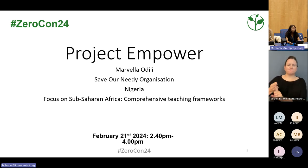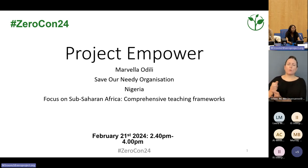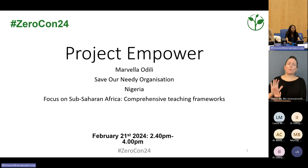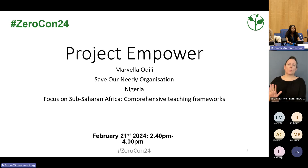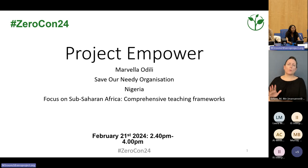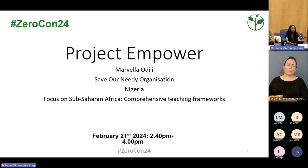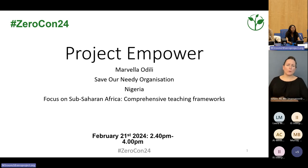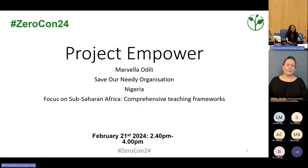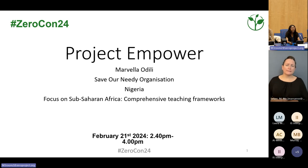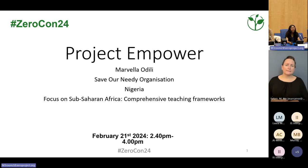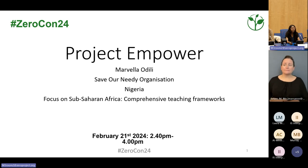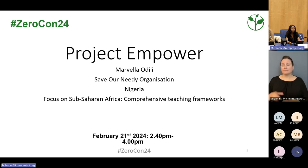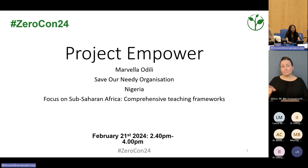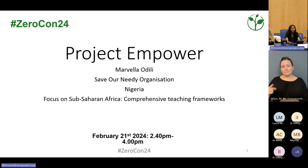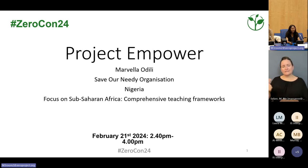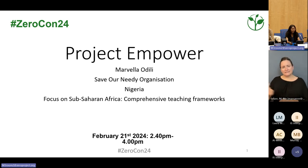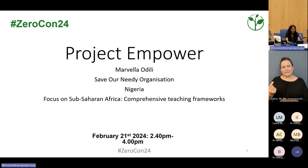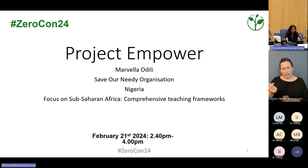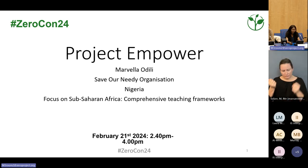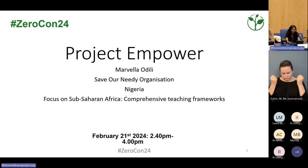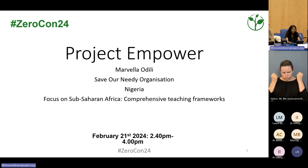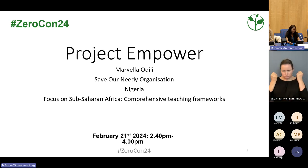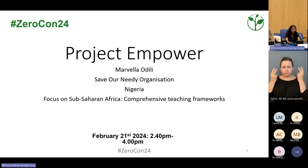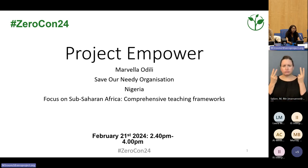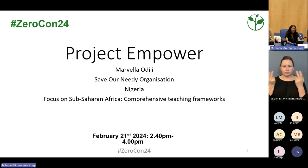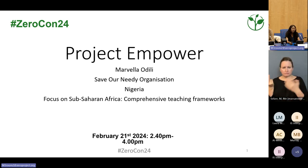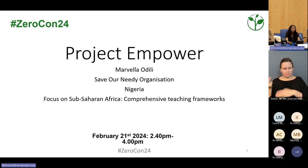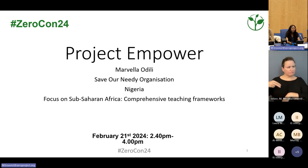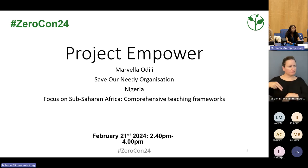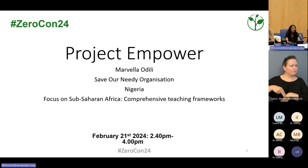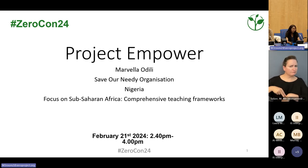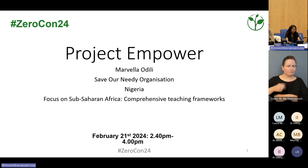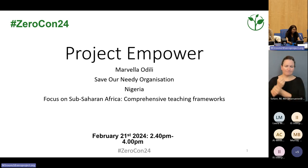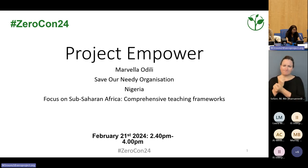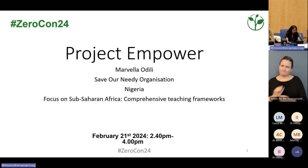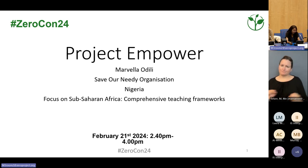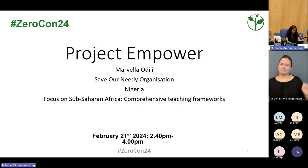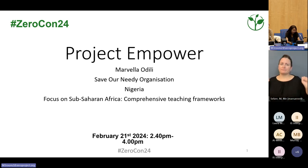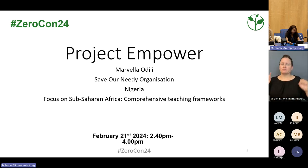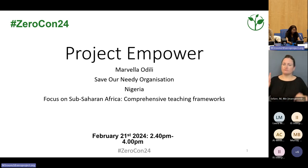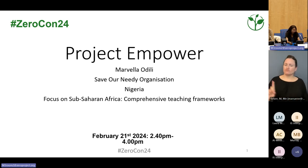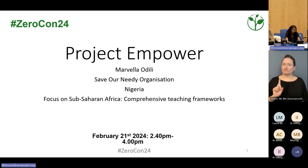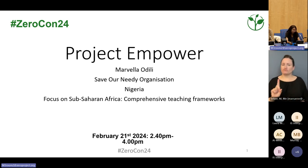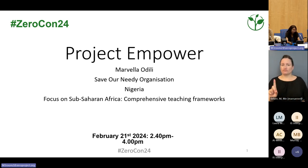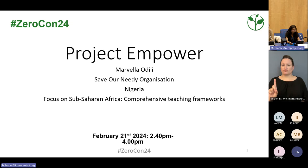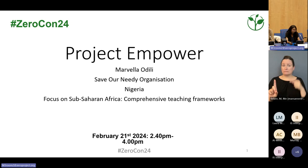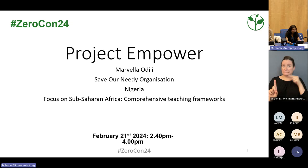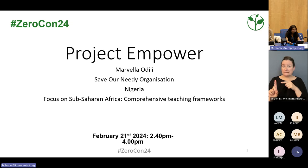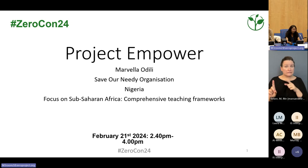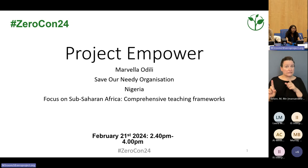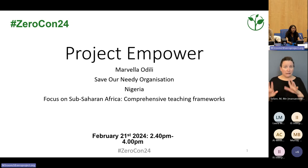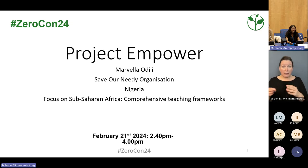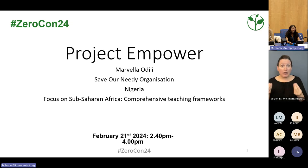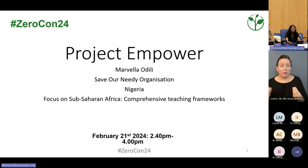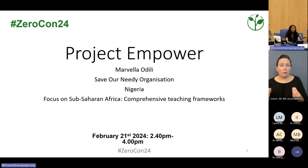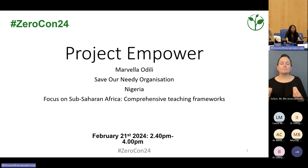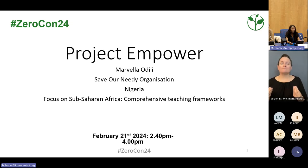extreme poverty using technology and innovative communication methods. Through my initiative women